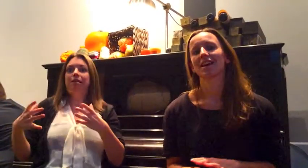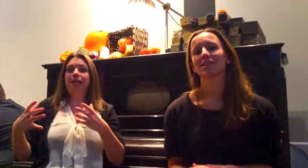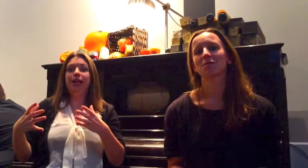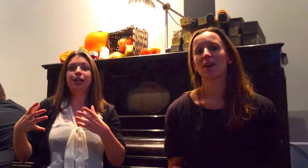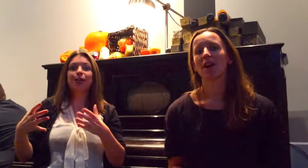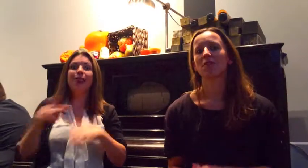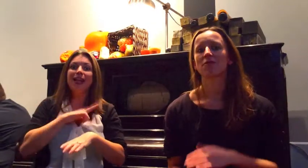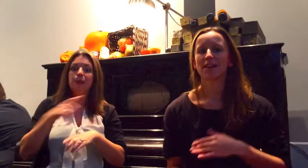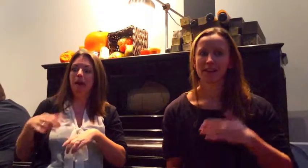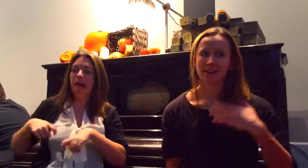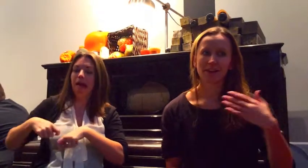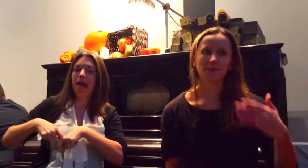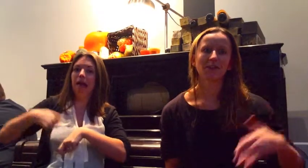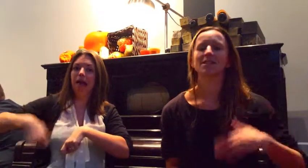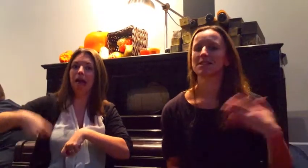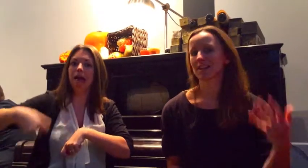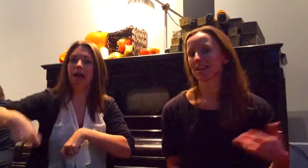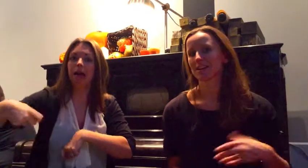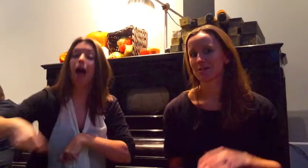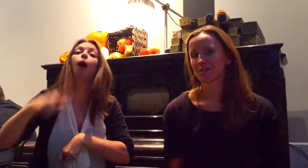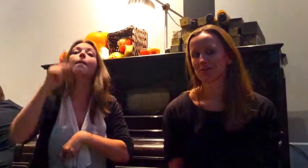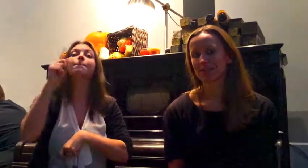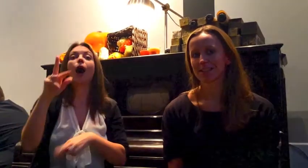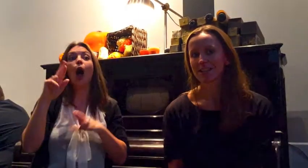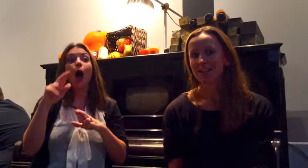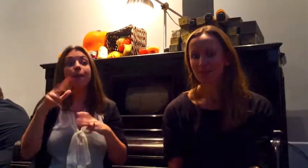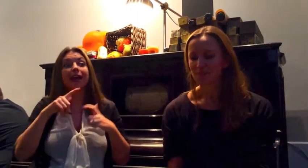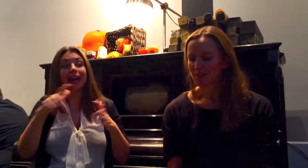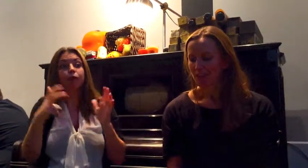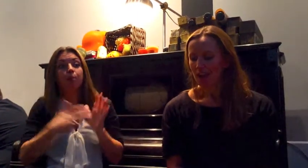to this stage but hopefully if we continue to get gigs, it will continue...